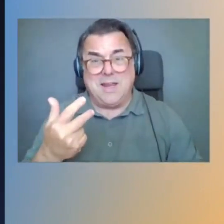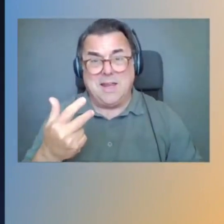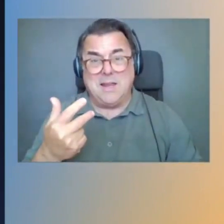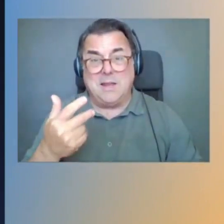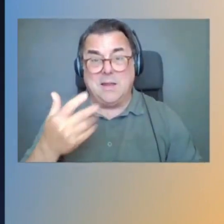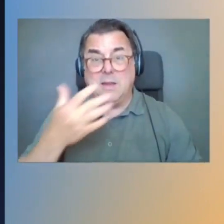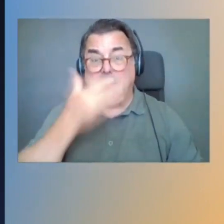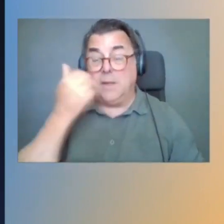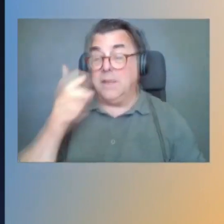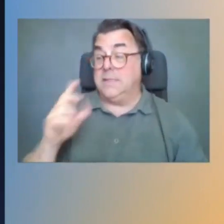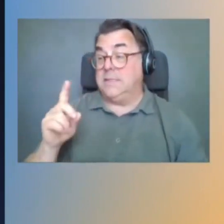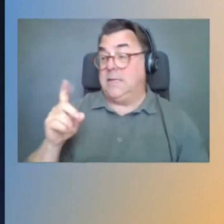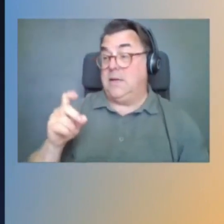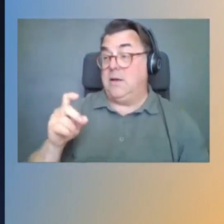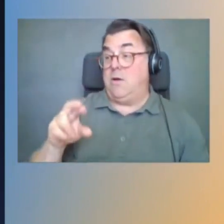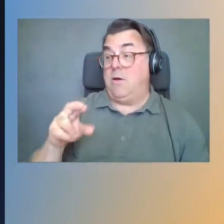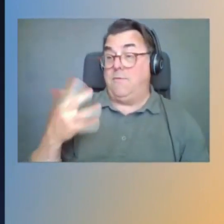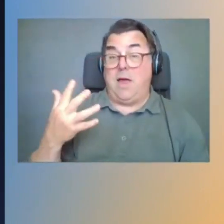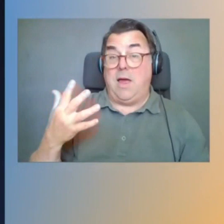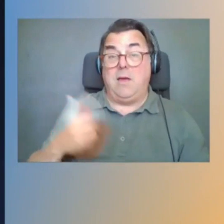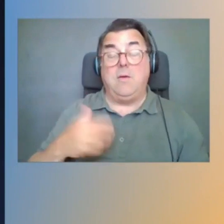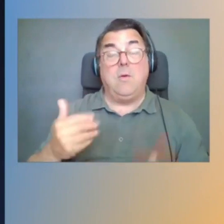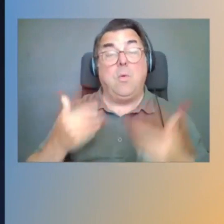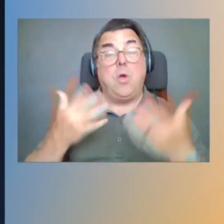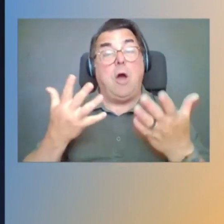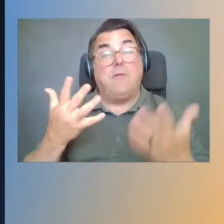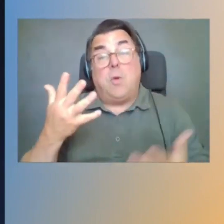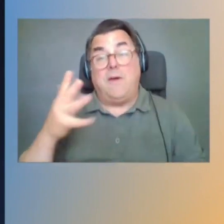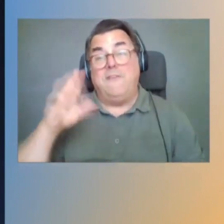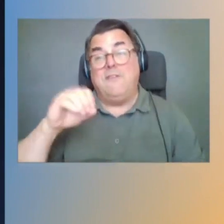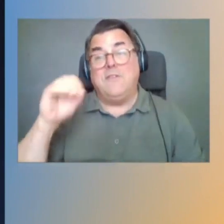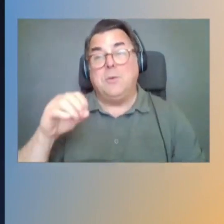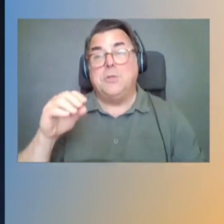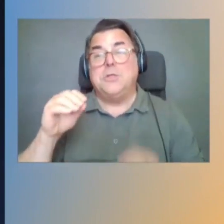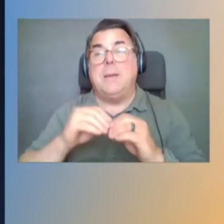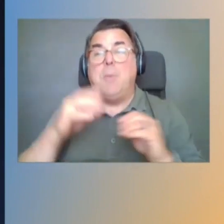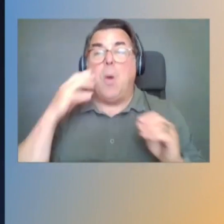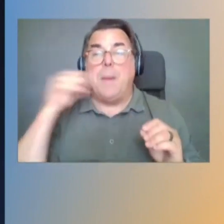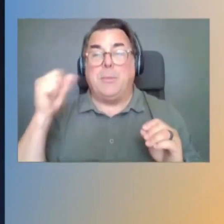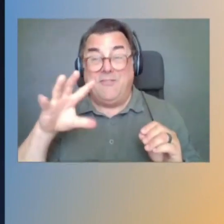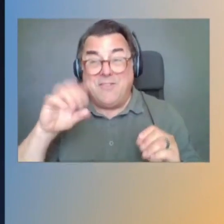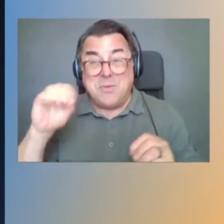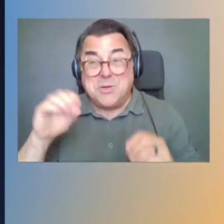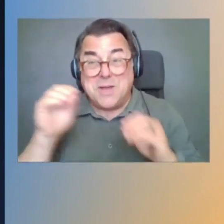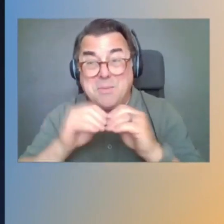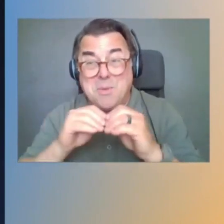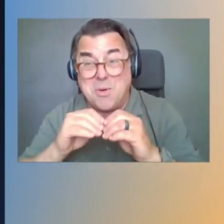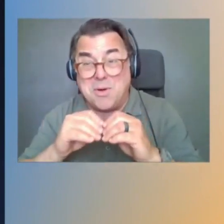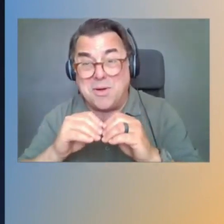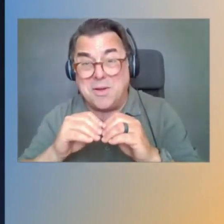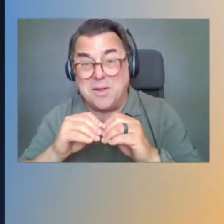we are offering 50% more memory bandwidth and that's usually the bottleneck for those applications,